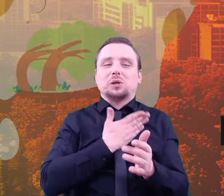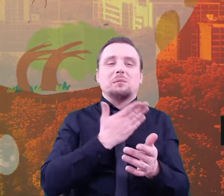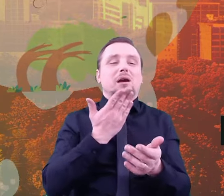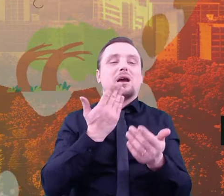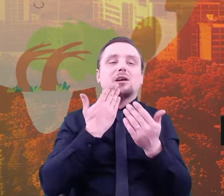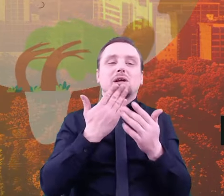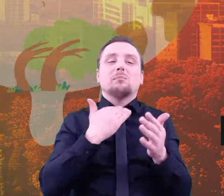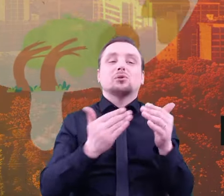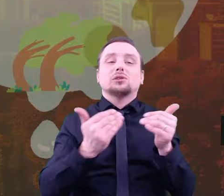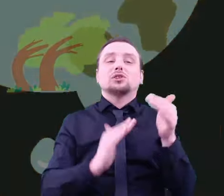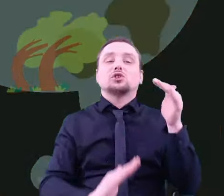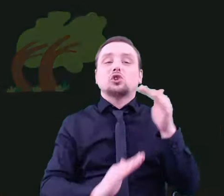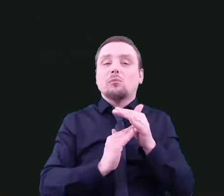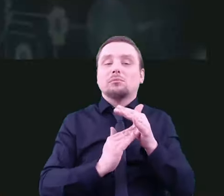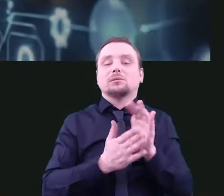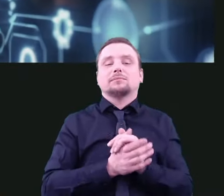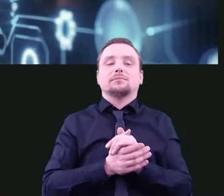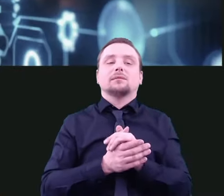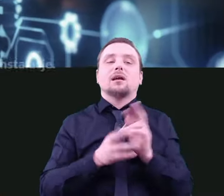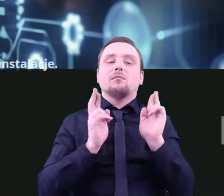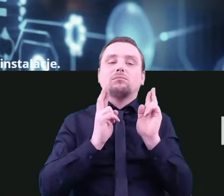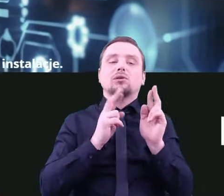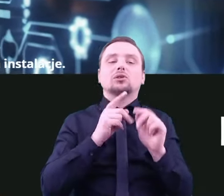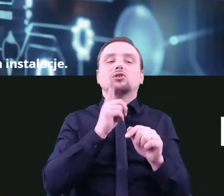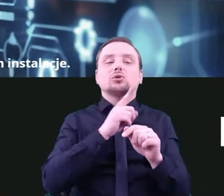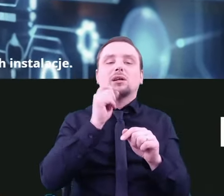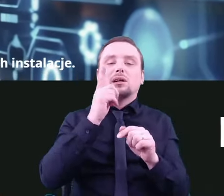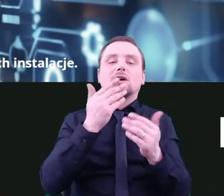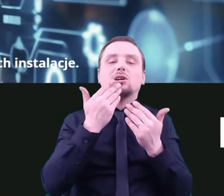Therefore, we hope that AI will help us in this.